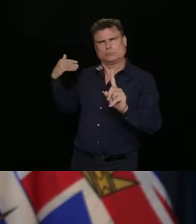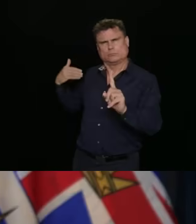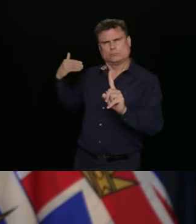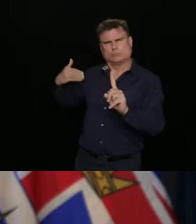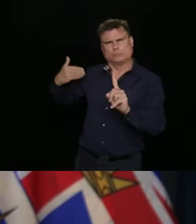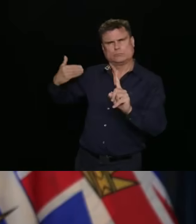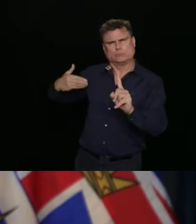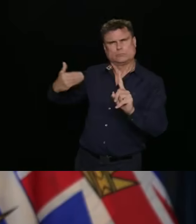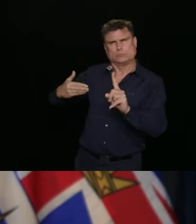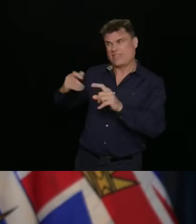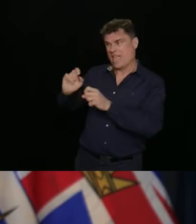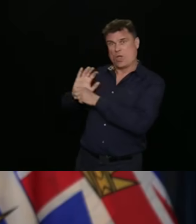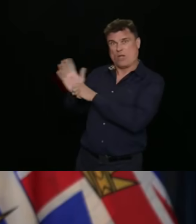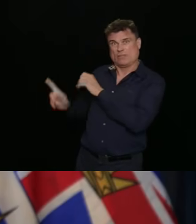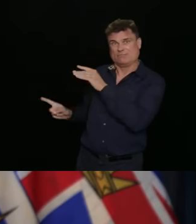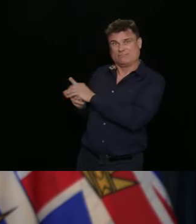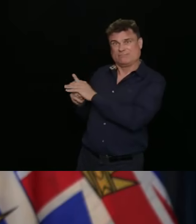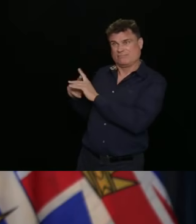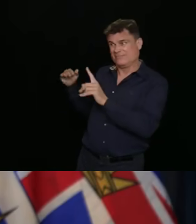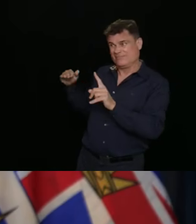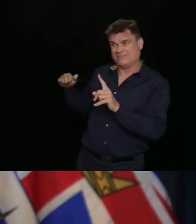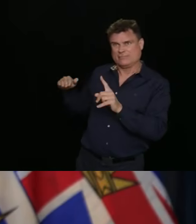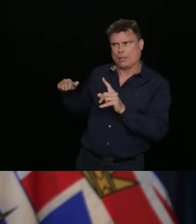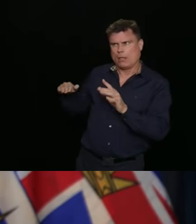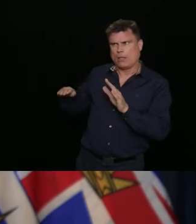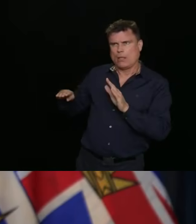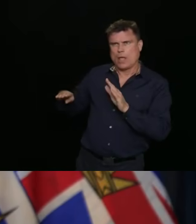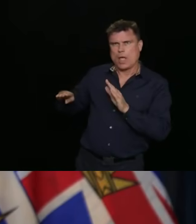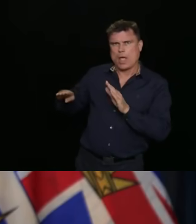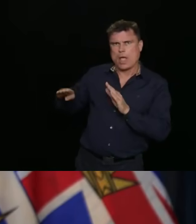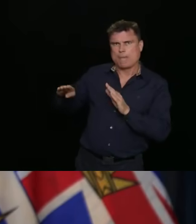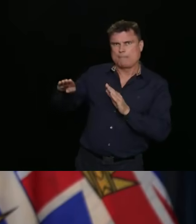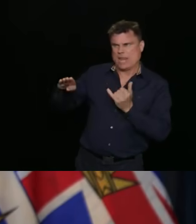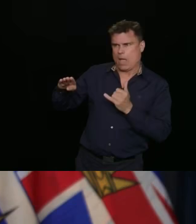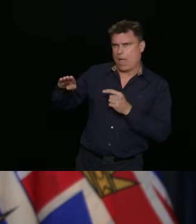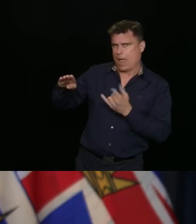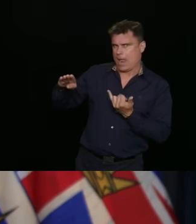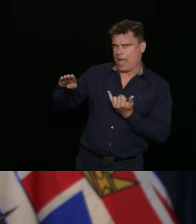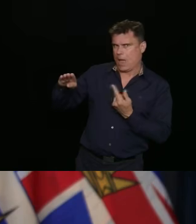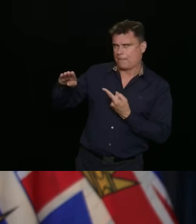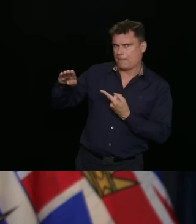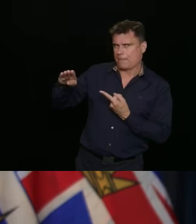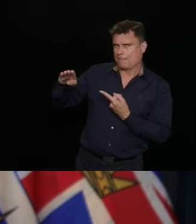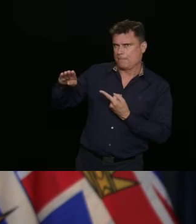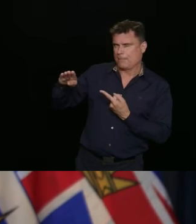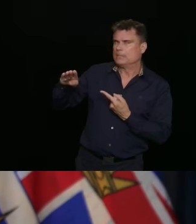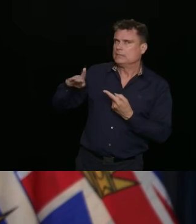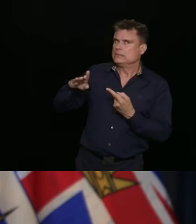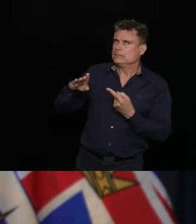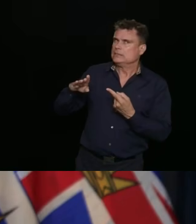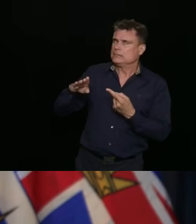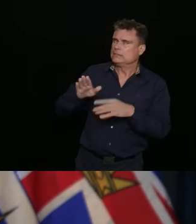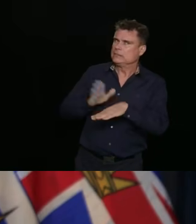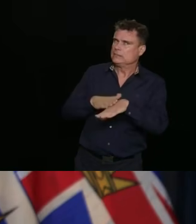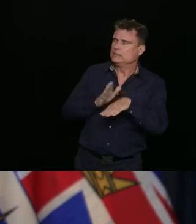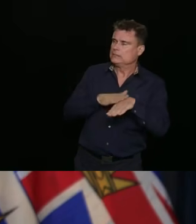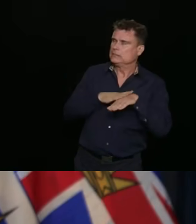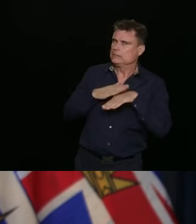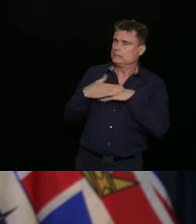being homeless or underhoused has increased. About 15 per cent of people who responded were not working directly because of COVID-19.